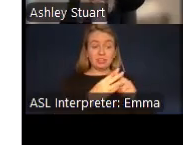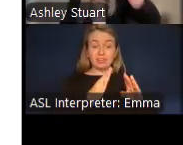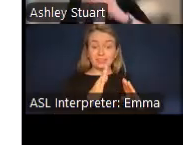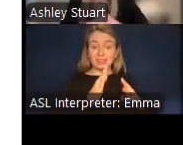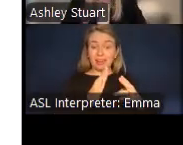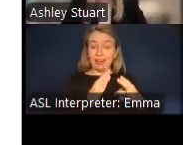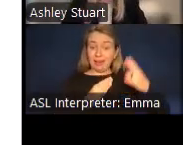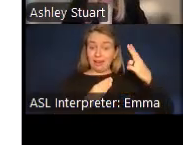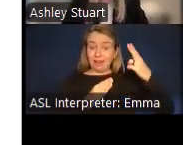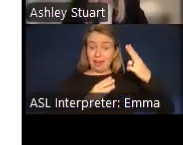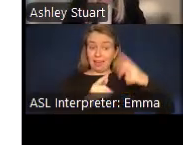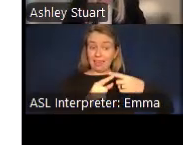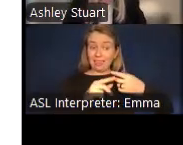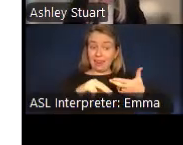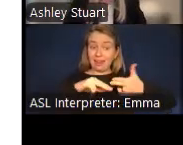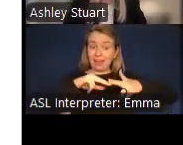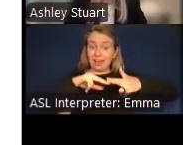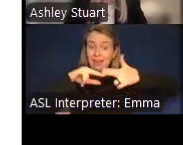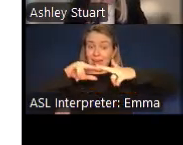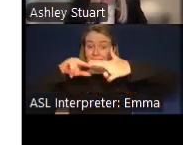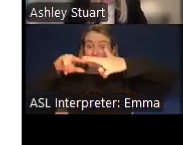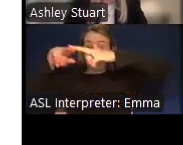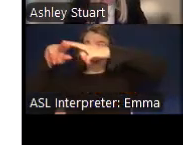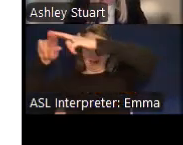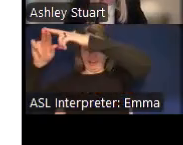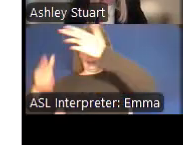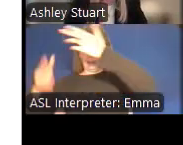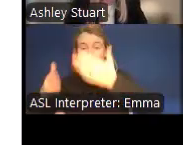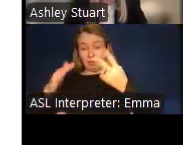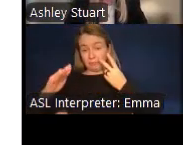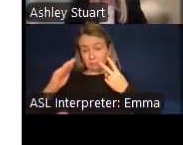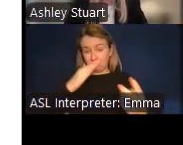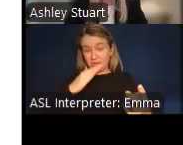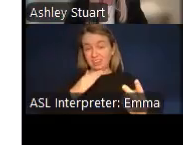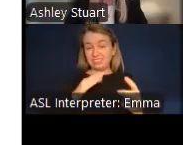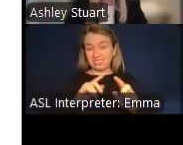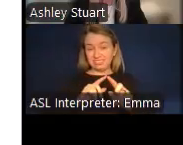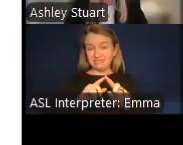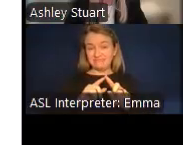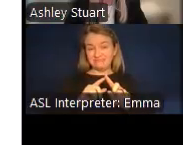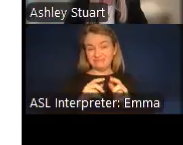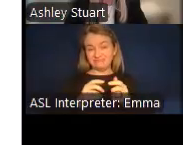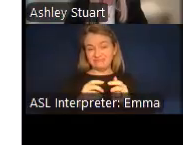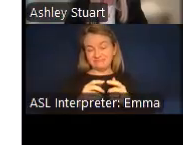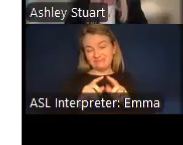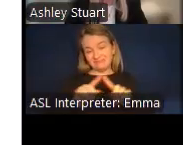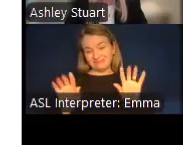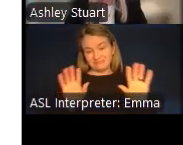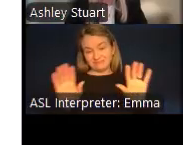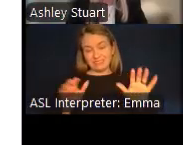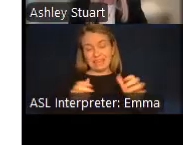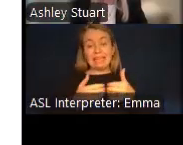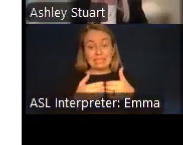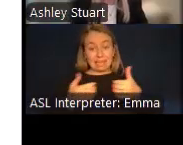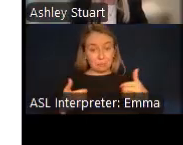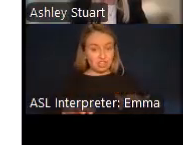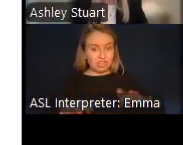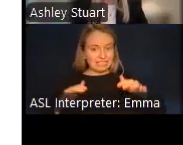over time, and it may actually predict the differentiation of a separation anxiety disorder later in life.